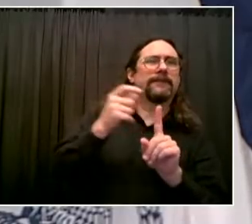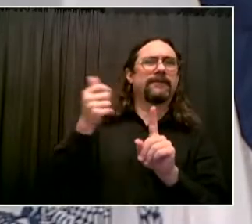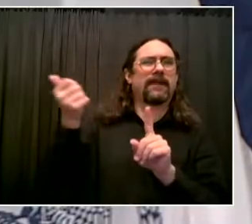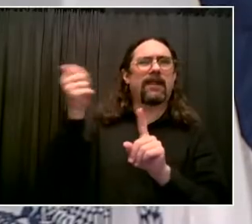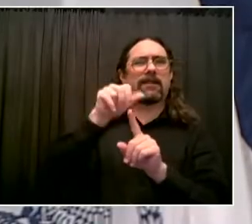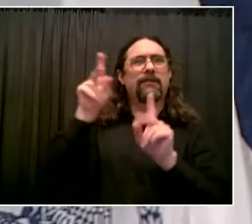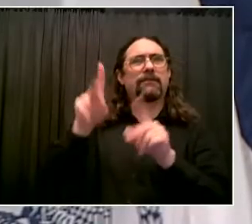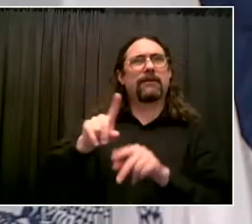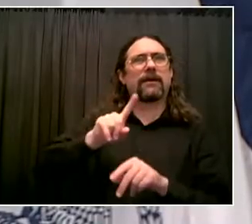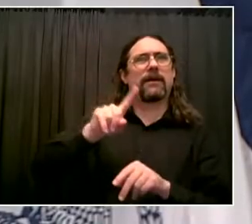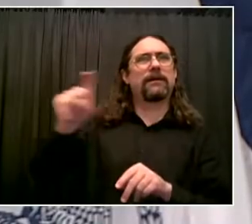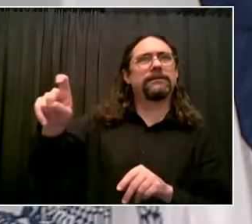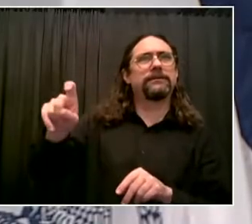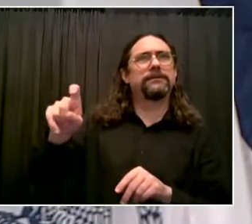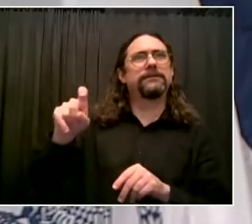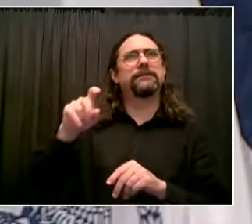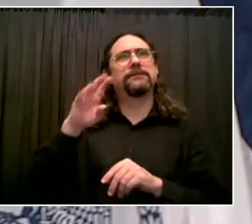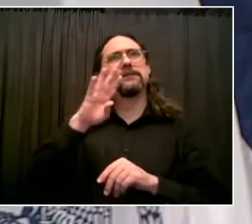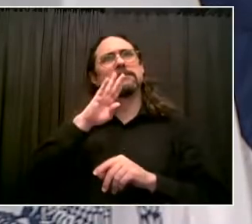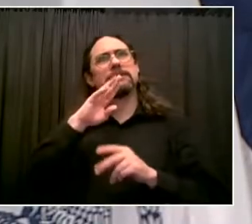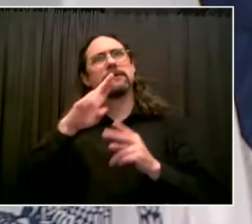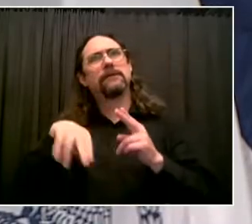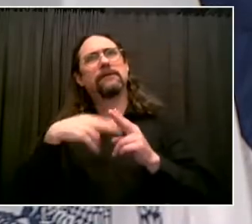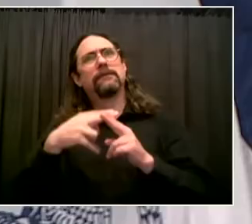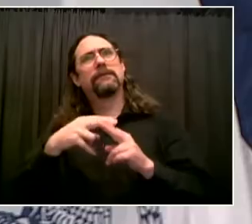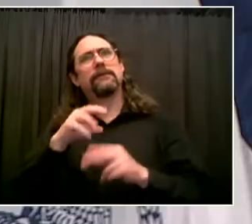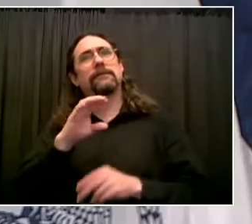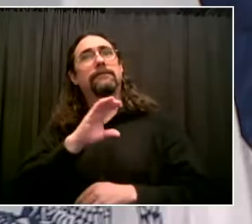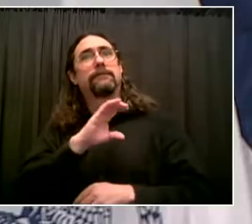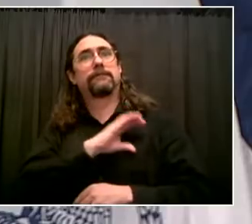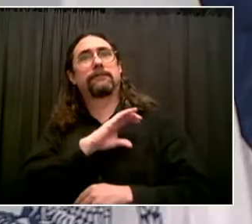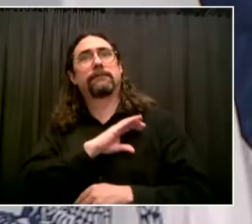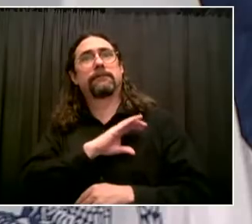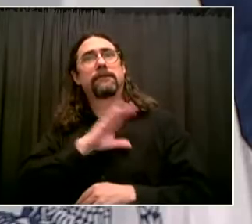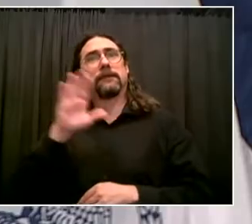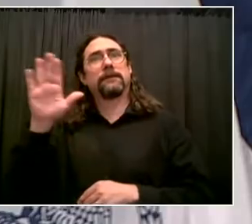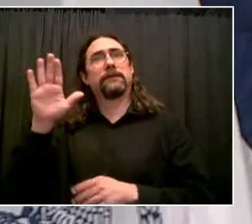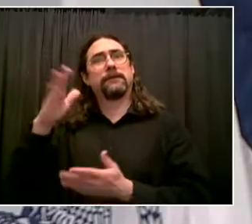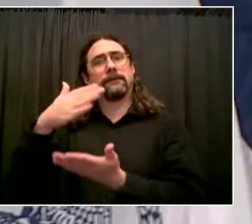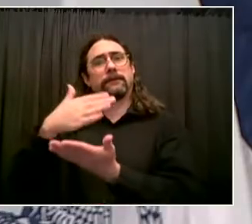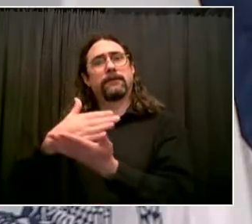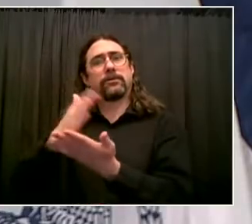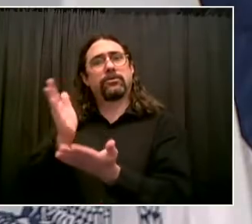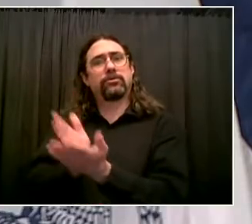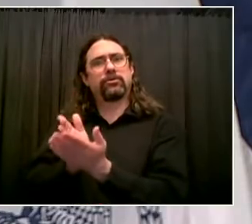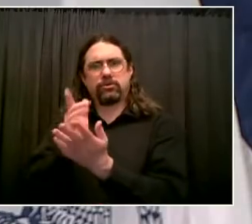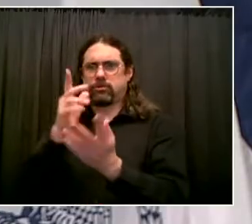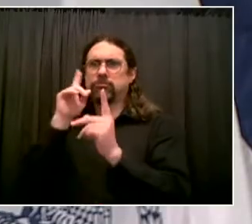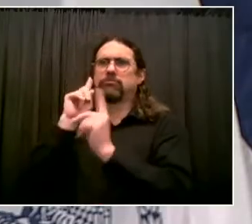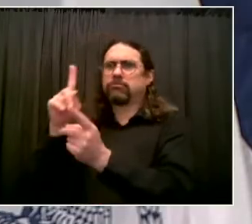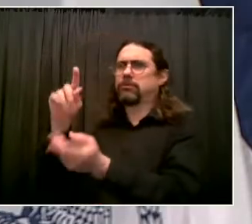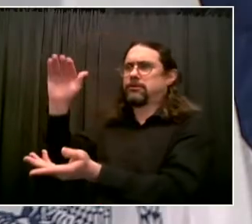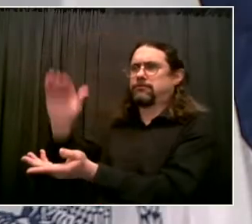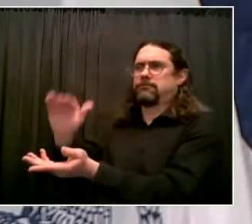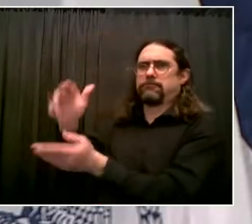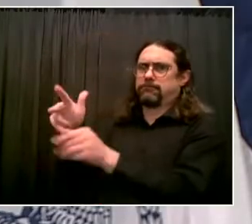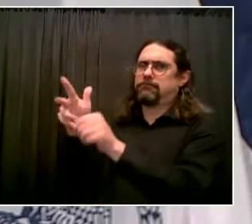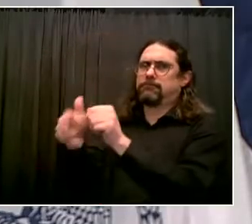IN INVESTING IN COMMUNITIES AT THE SAME TIME